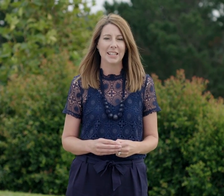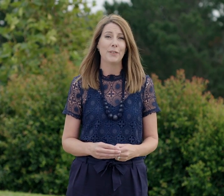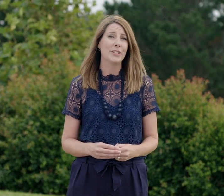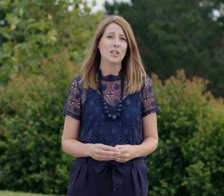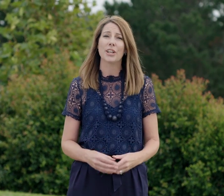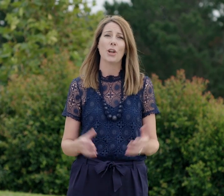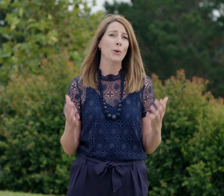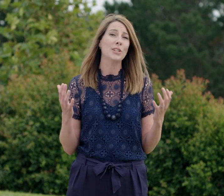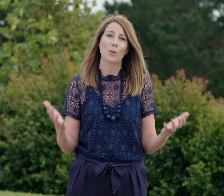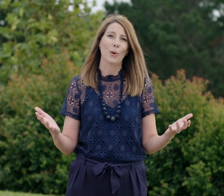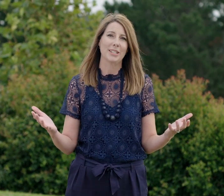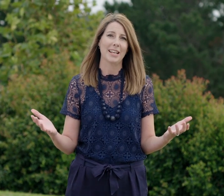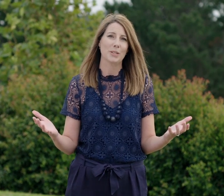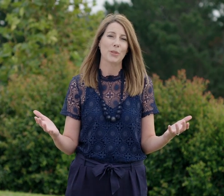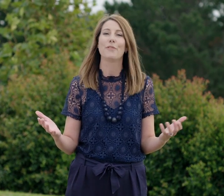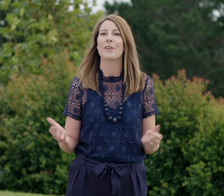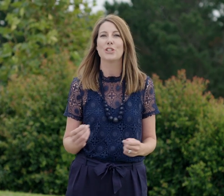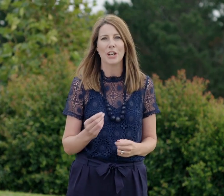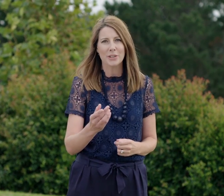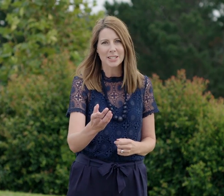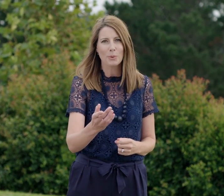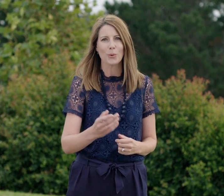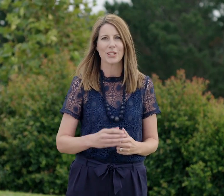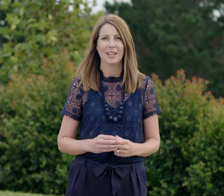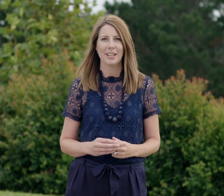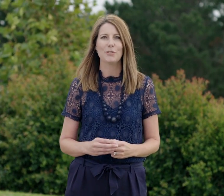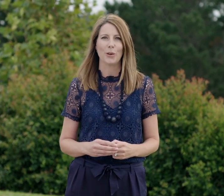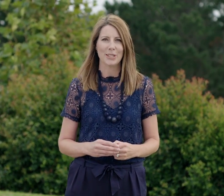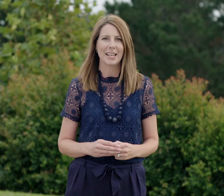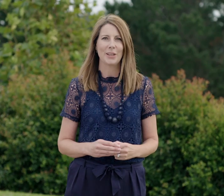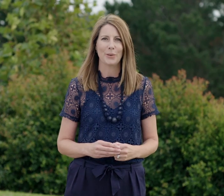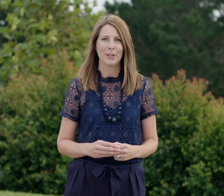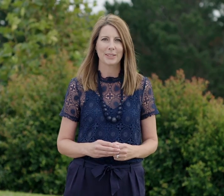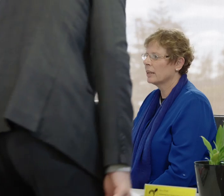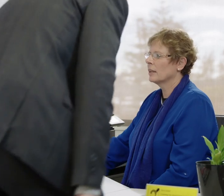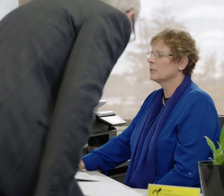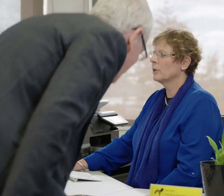And the Foundation can only do what it does with the very generous support of donors like you.